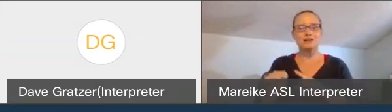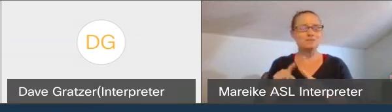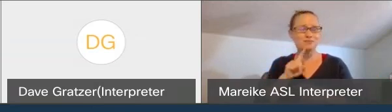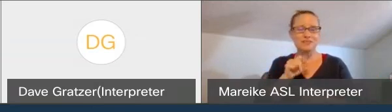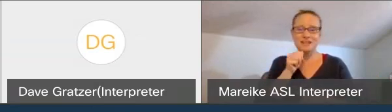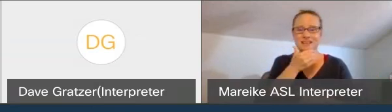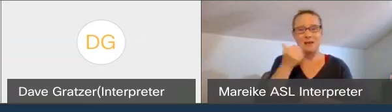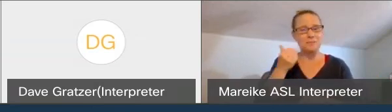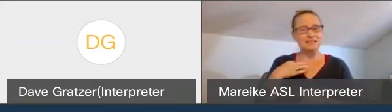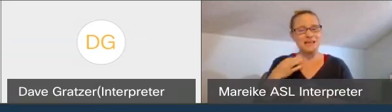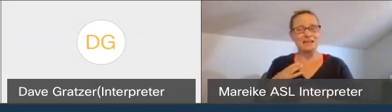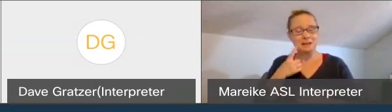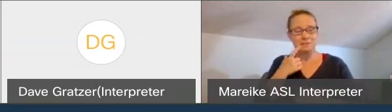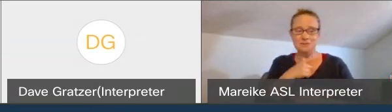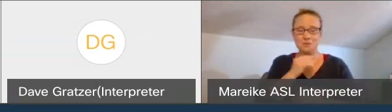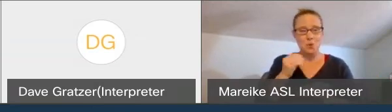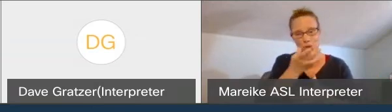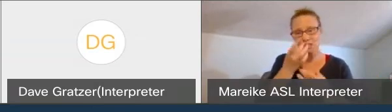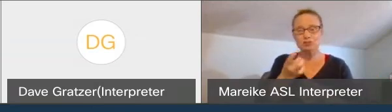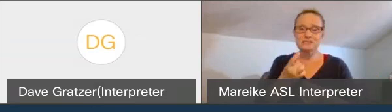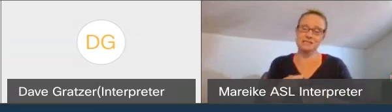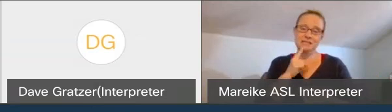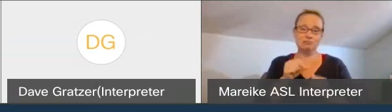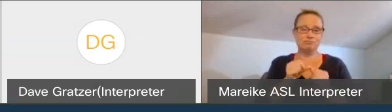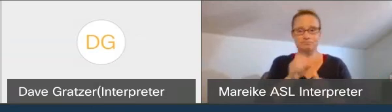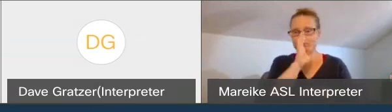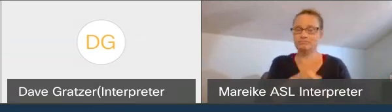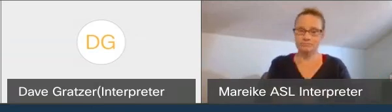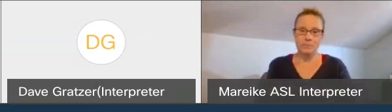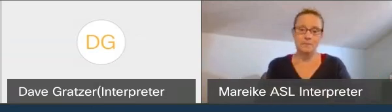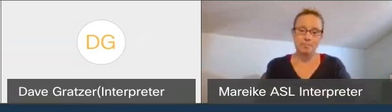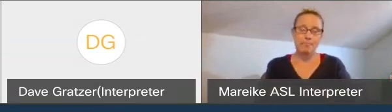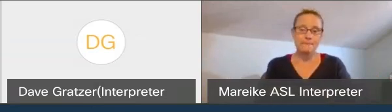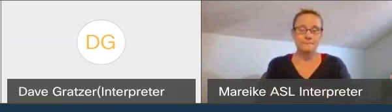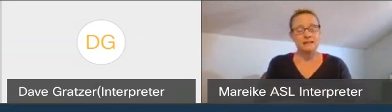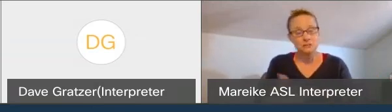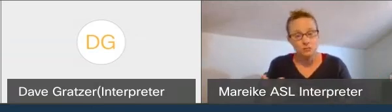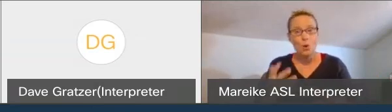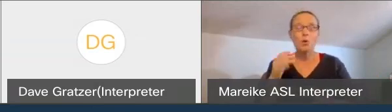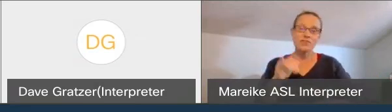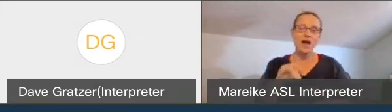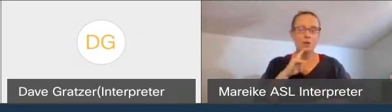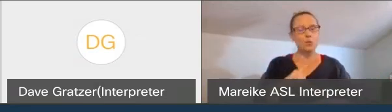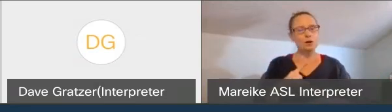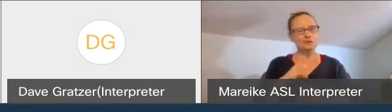because they have no interest in, uh, maintaining a life of sobriety. Um, and so that was, uh, uh, an obstacle.